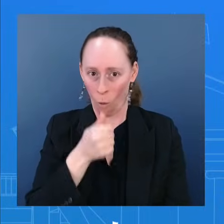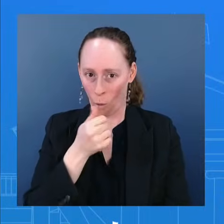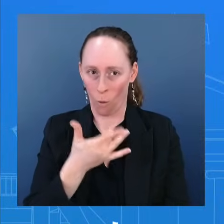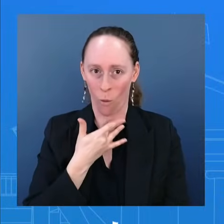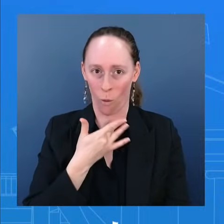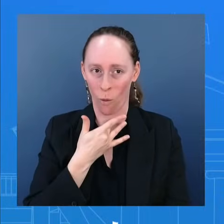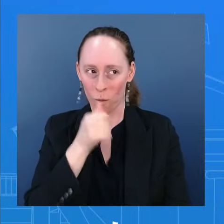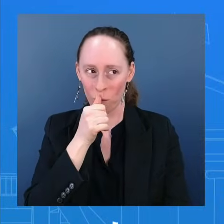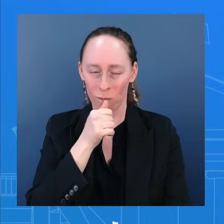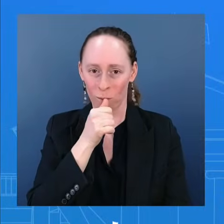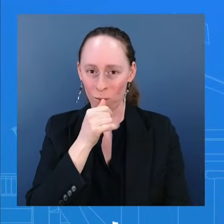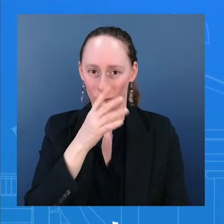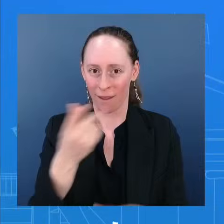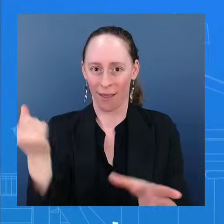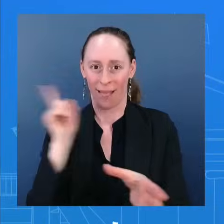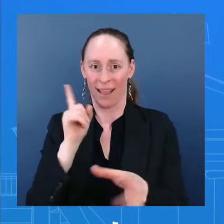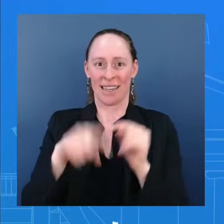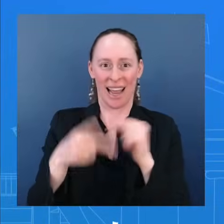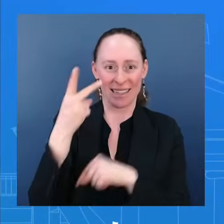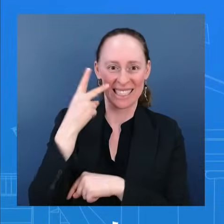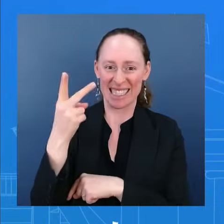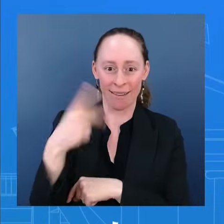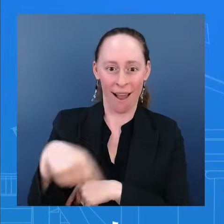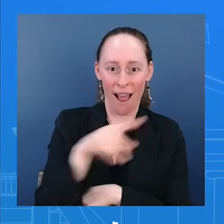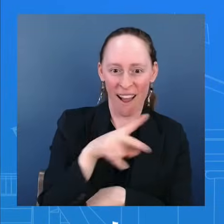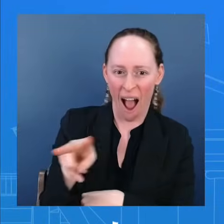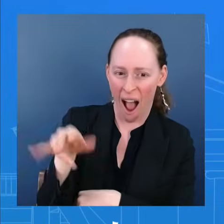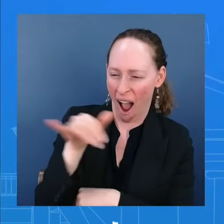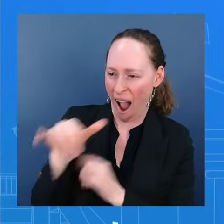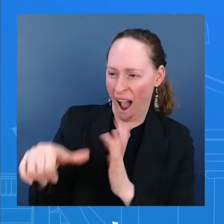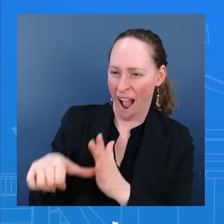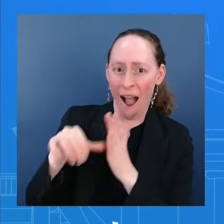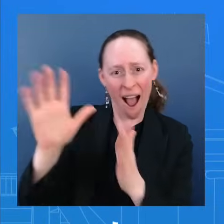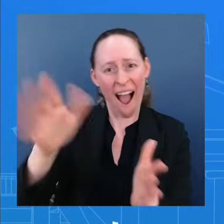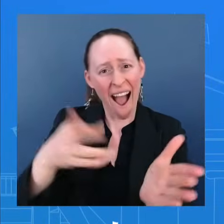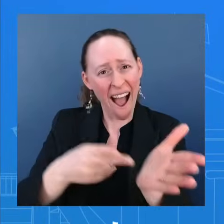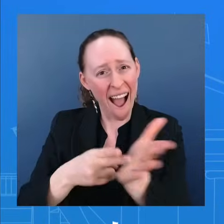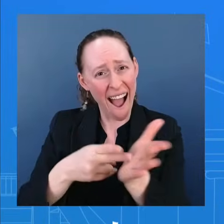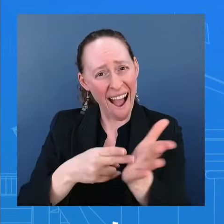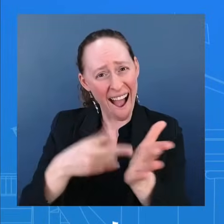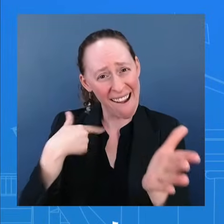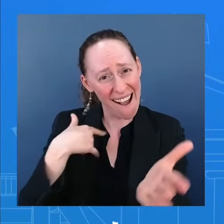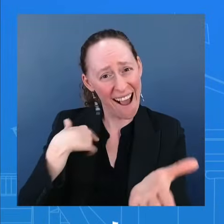The Press: No, no. She's right. Ms. Jean-Pierre: I meant that really nicely. He's like, "Please don't talk to me."